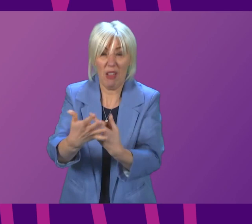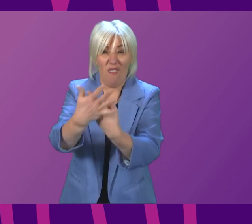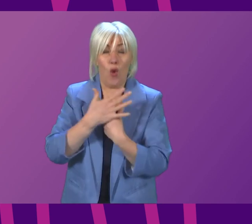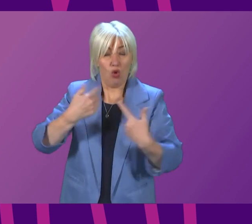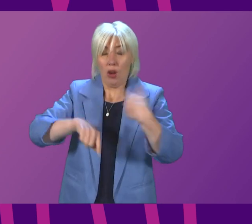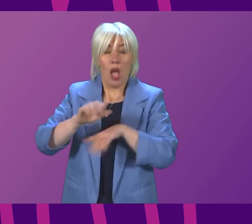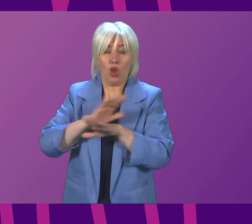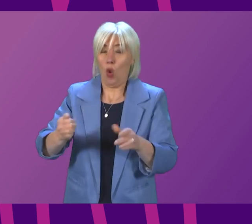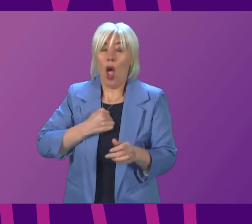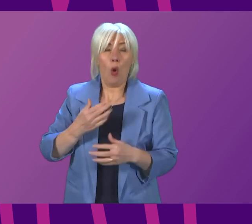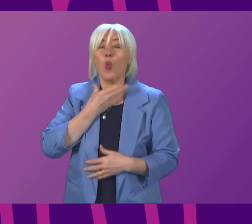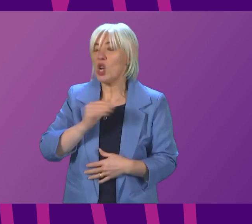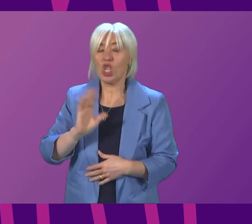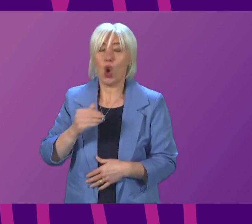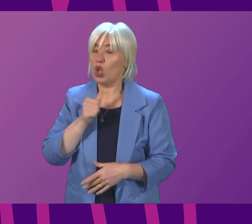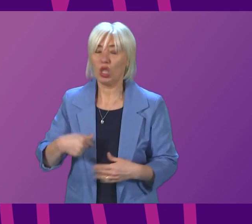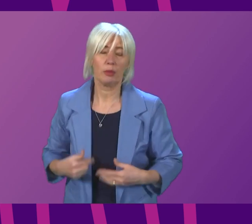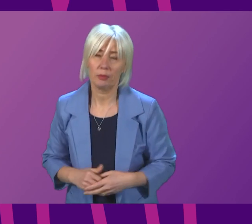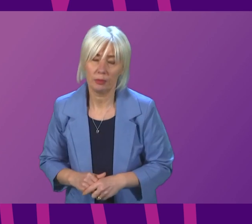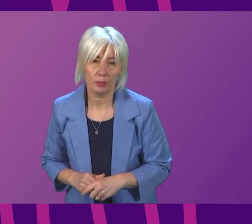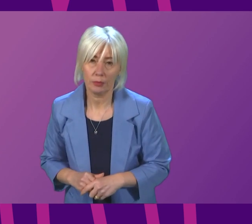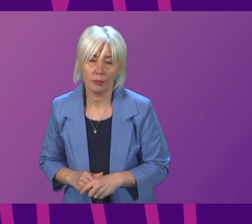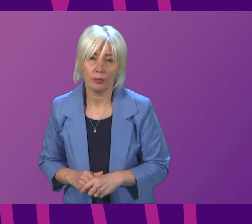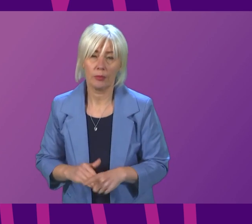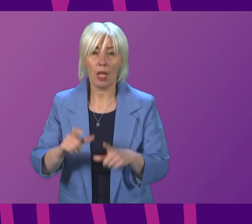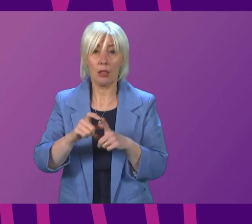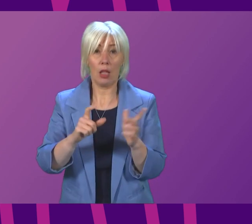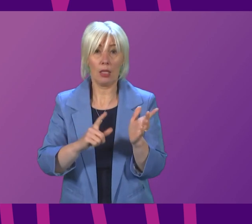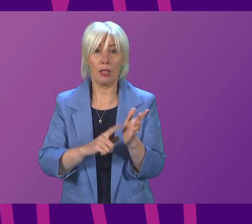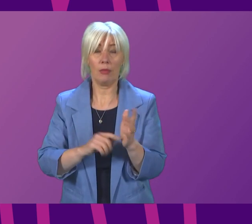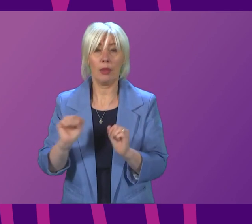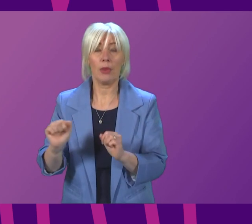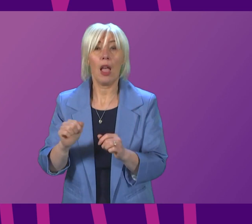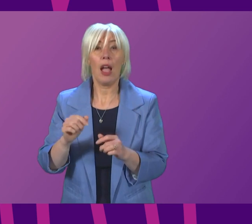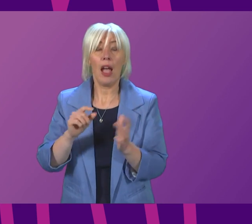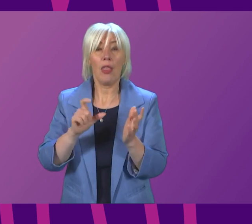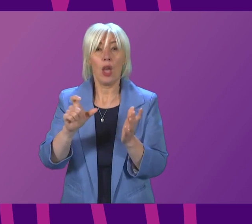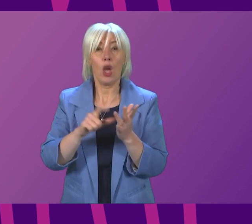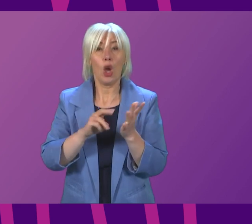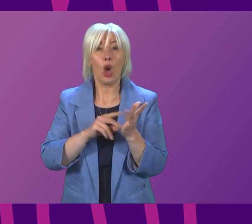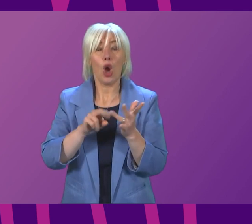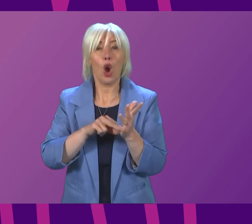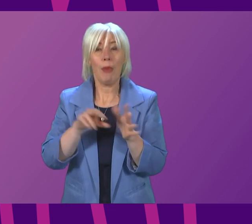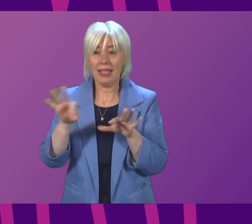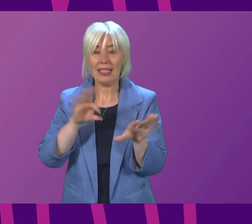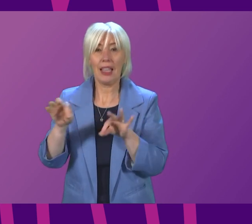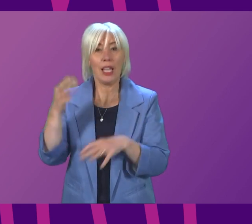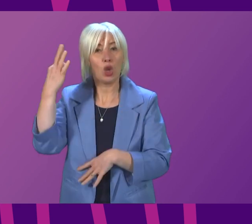At the House of Commons Scottish Affairs Committee this week, we heard that 400 jobs had been